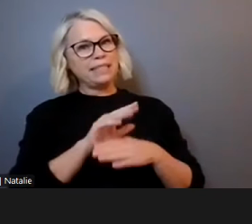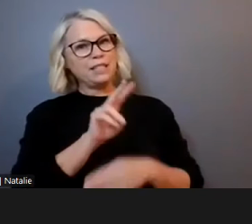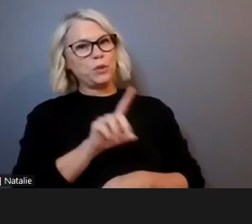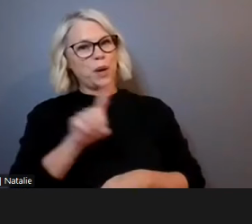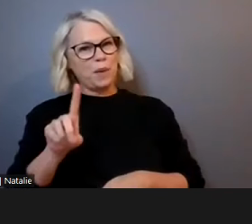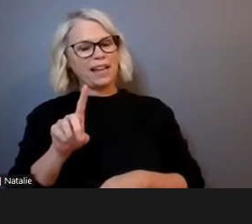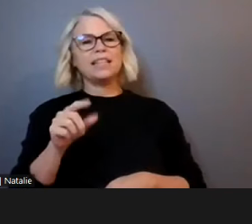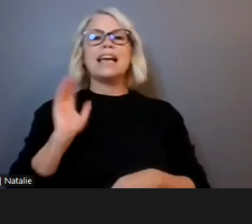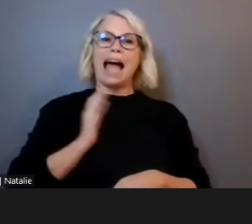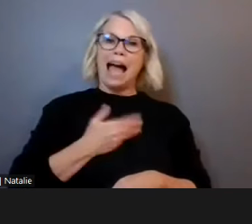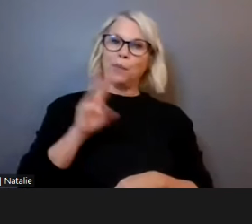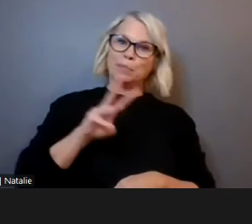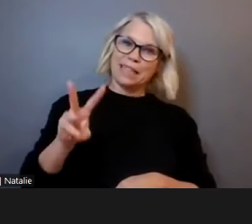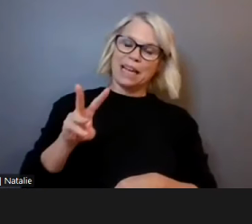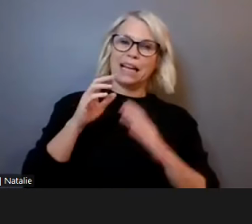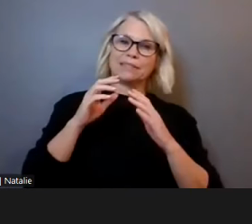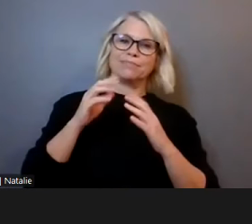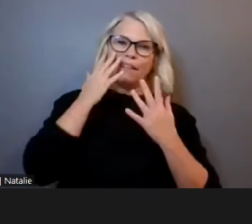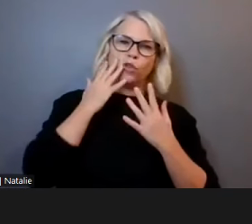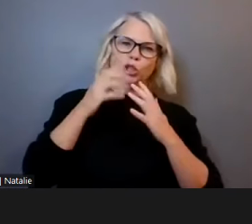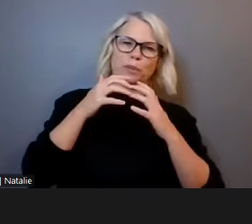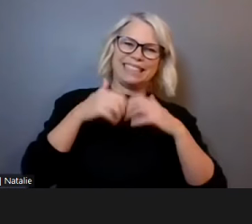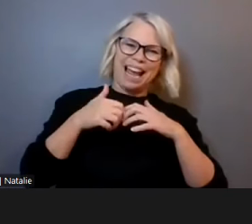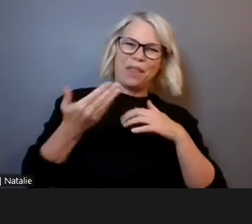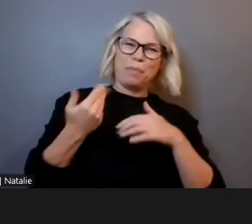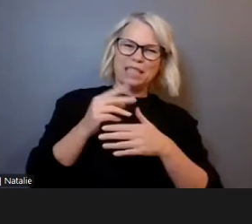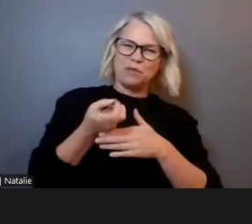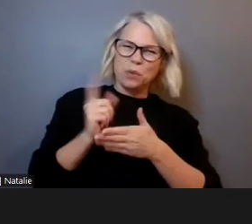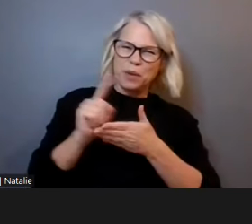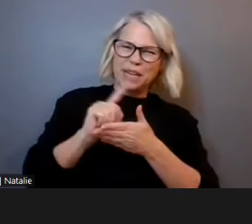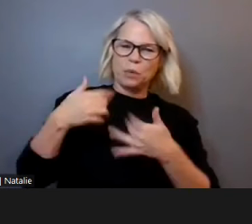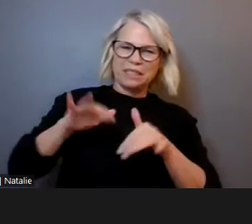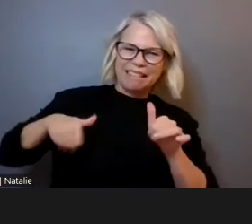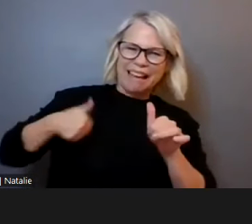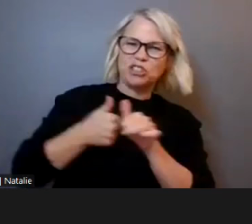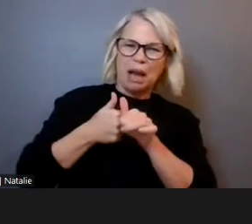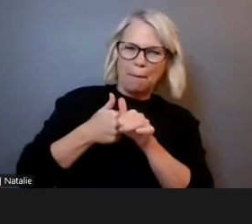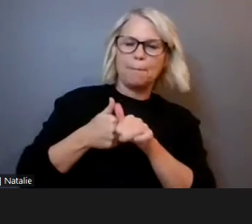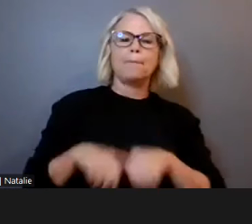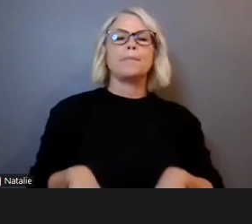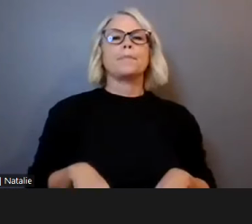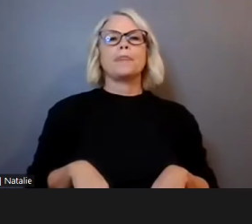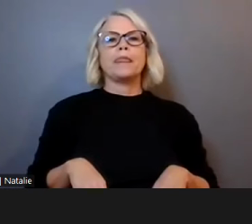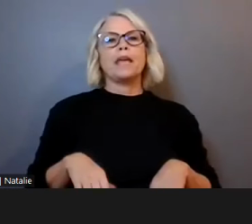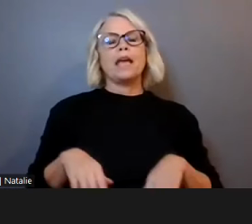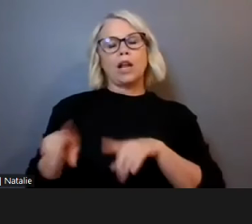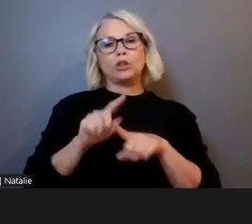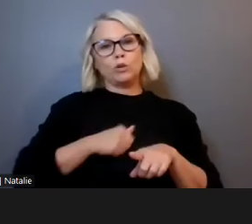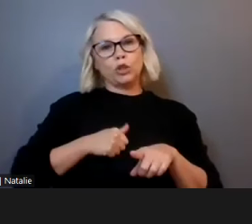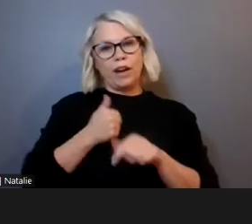Our website was down the past few weeks, so we are catching up, and sorry, I am Yael Holzman